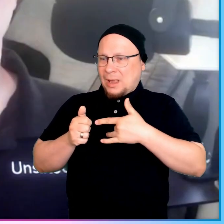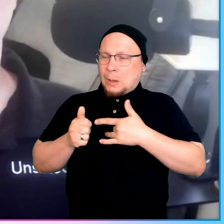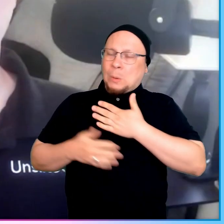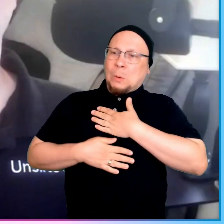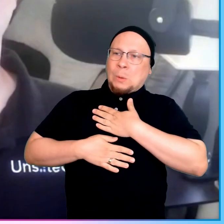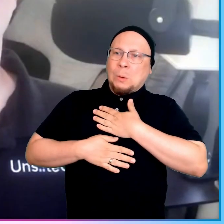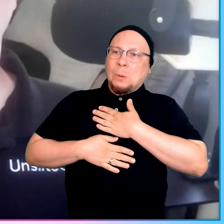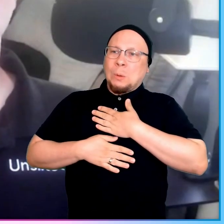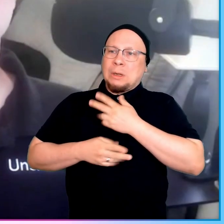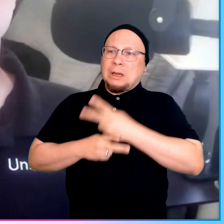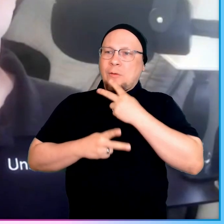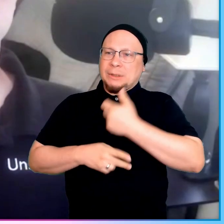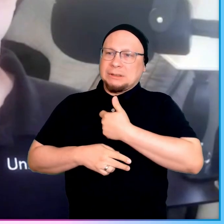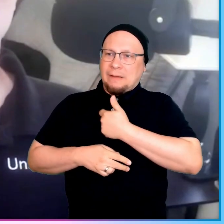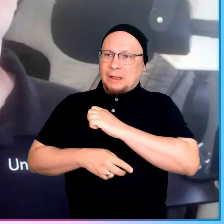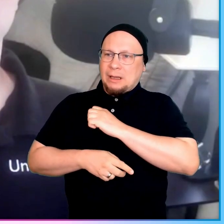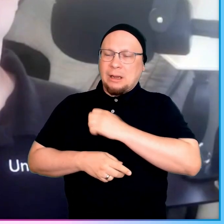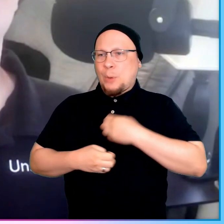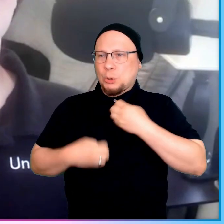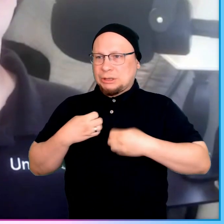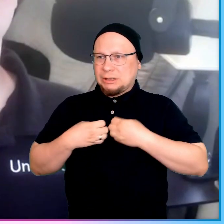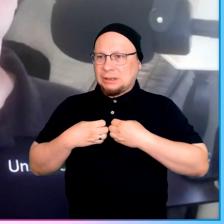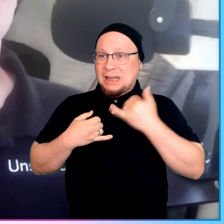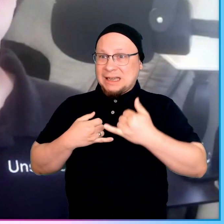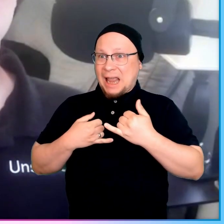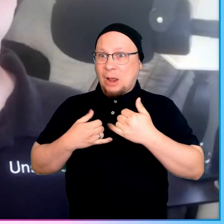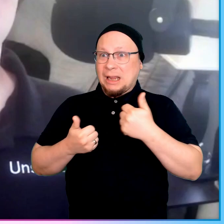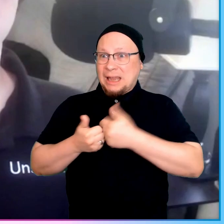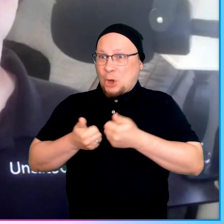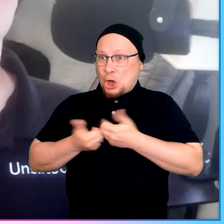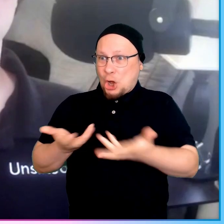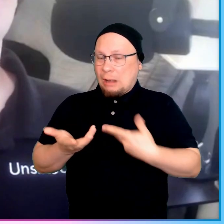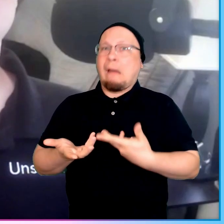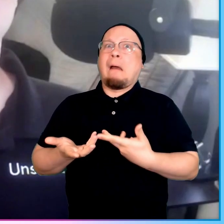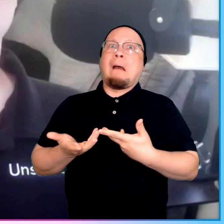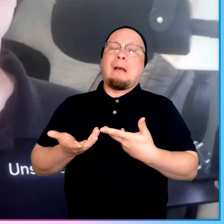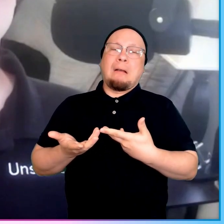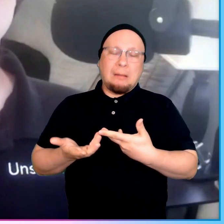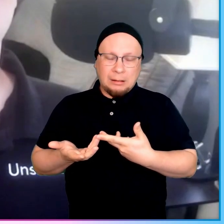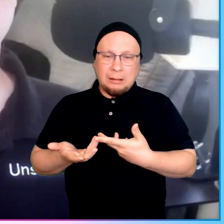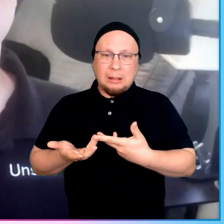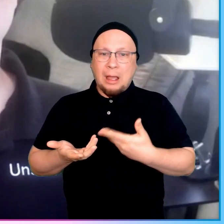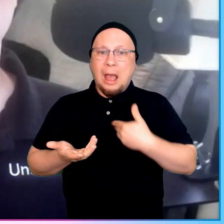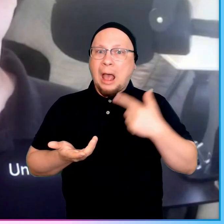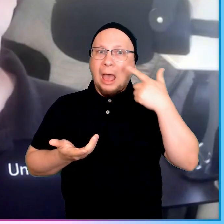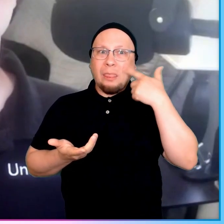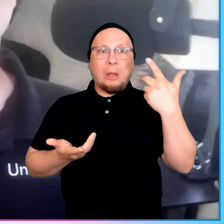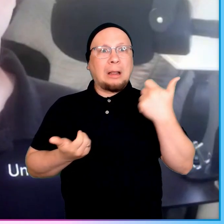I had all intentions to never play a video game again, and for the next two years I kept true to